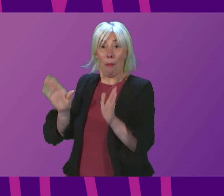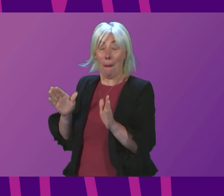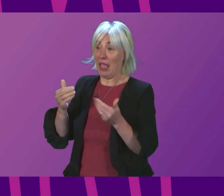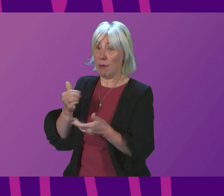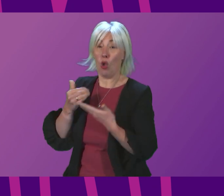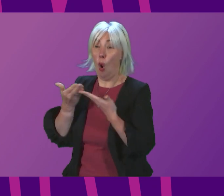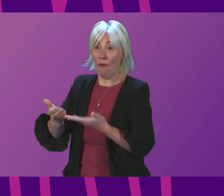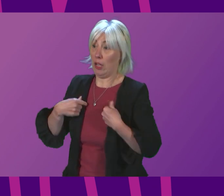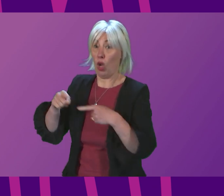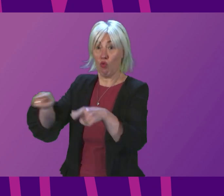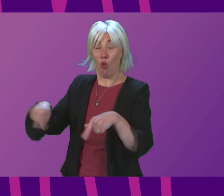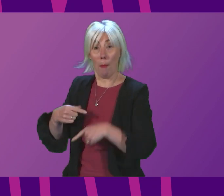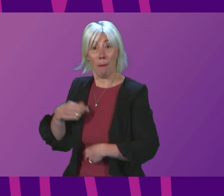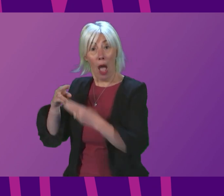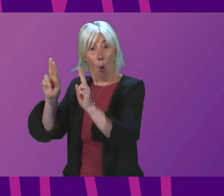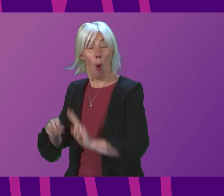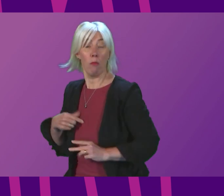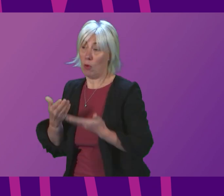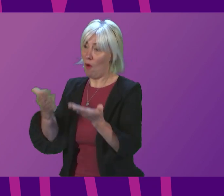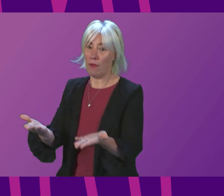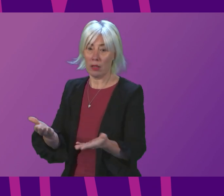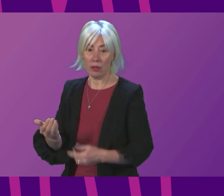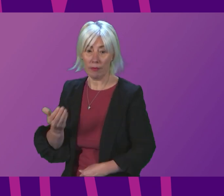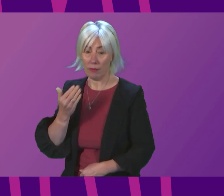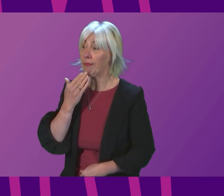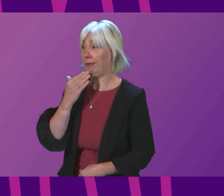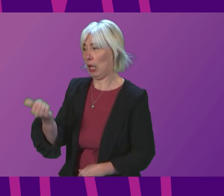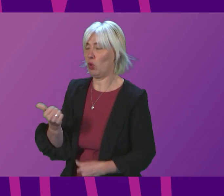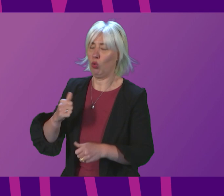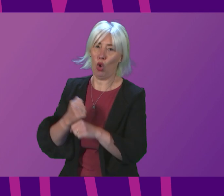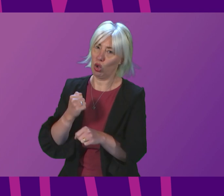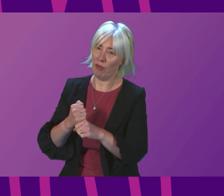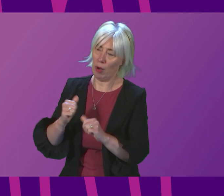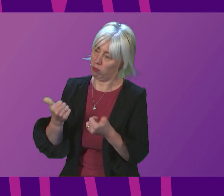I thank the First Minister for the Scottish Government’s on-going work in the area.